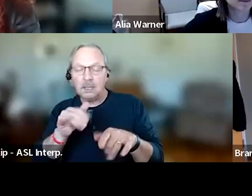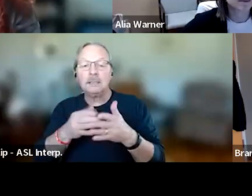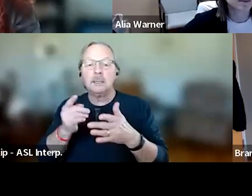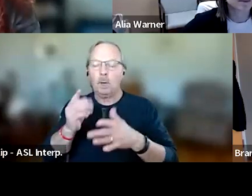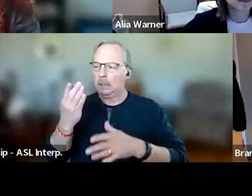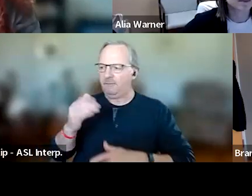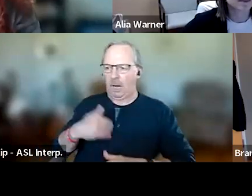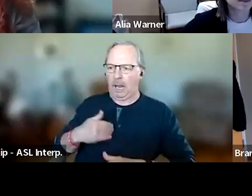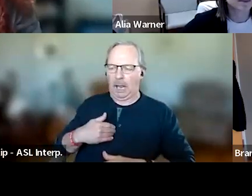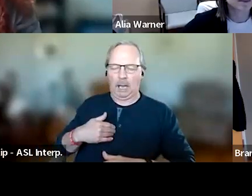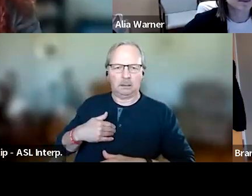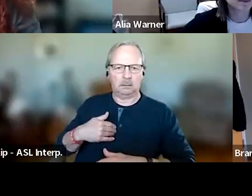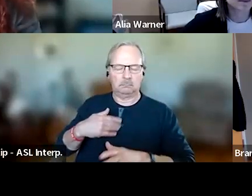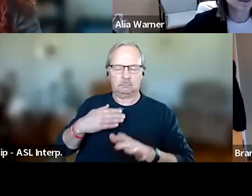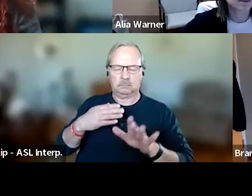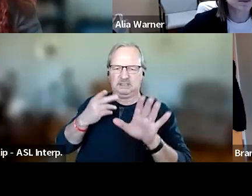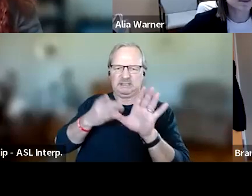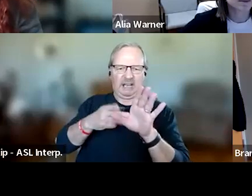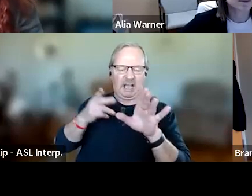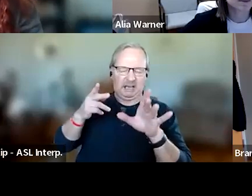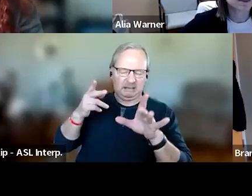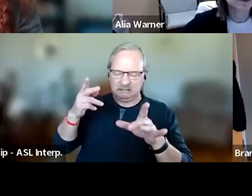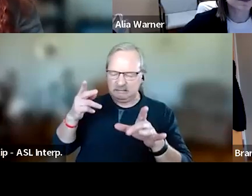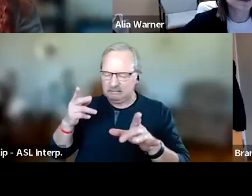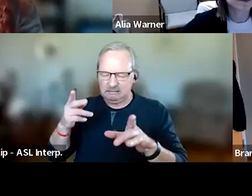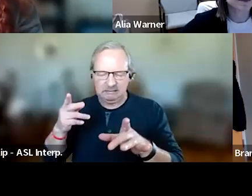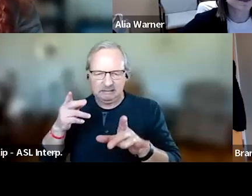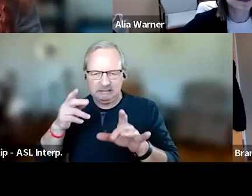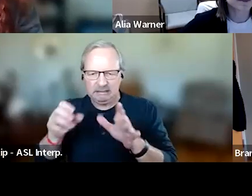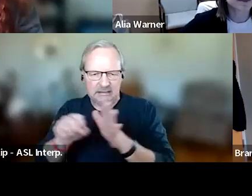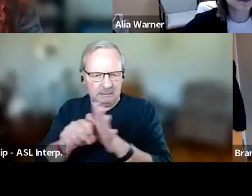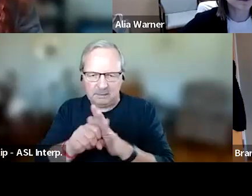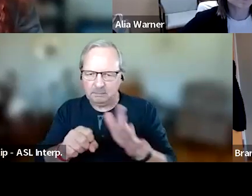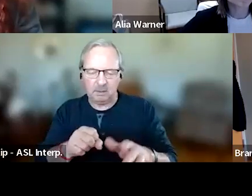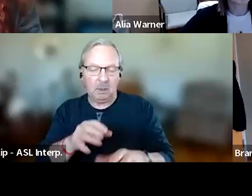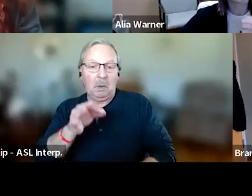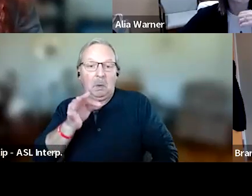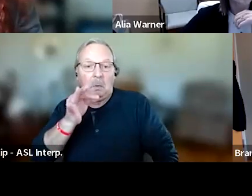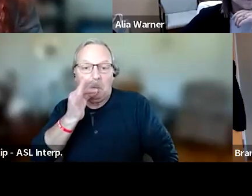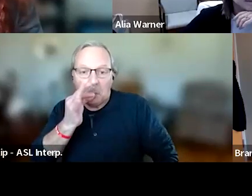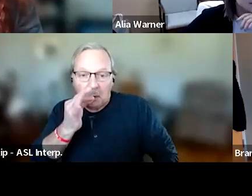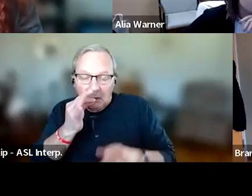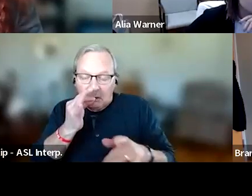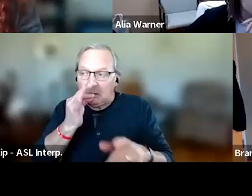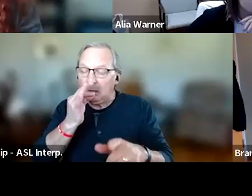psychotic symptoms, smoked weed, got psychotic, didn't get any treatment of any kind and the next day